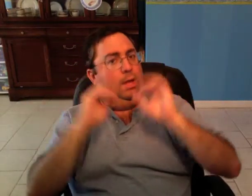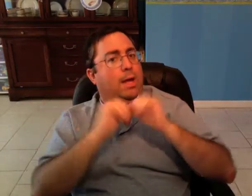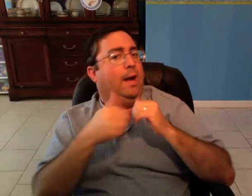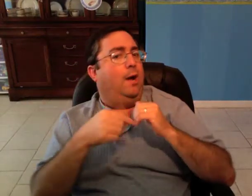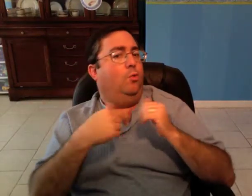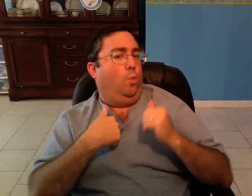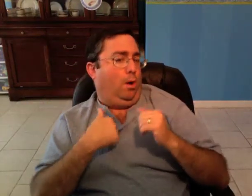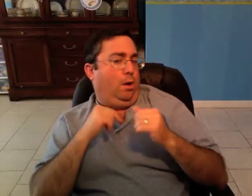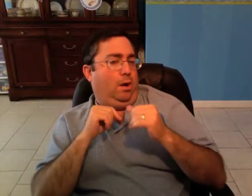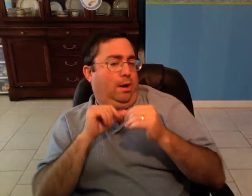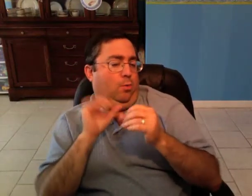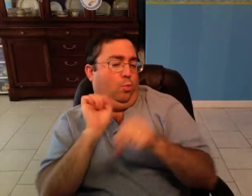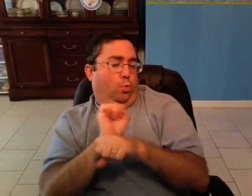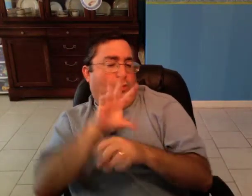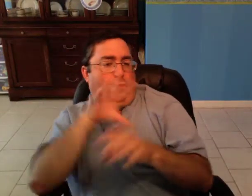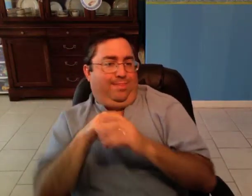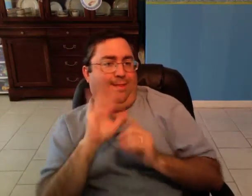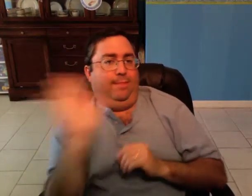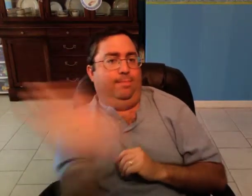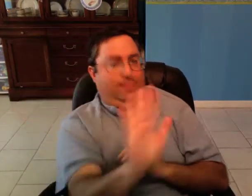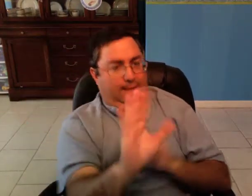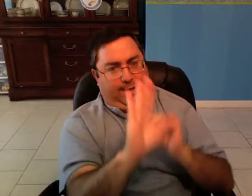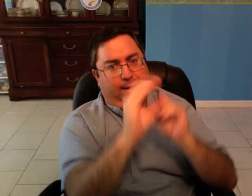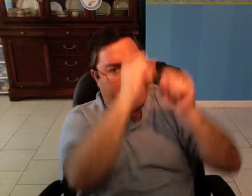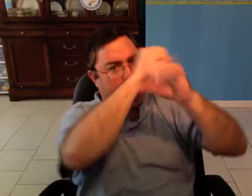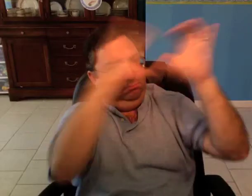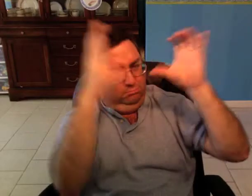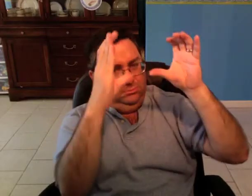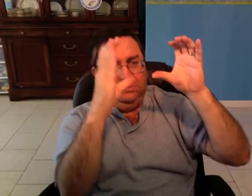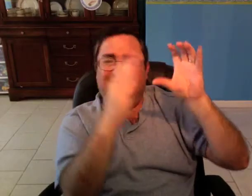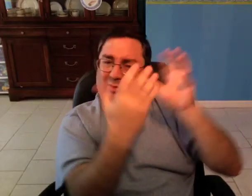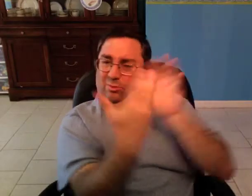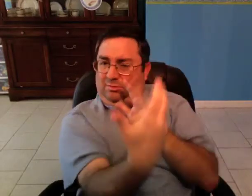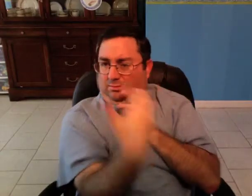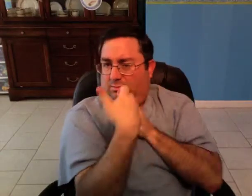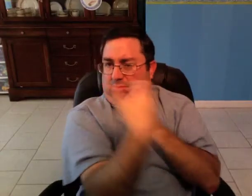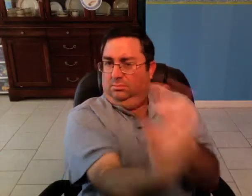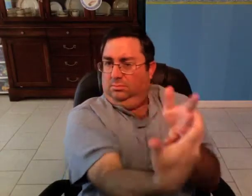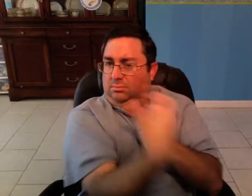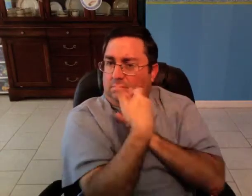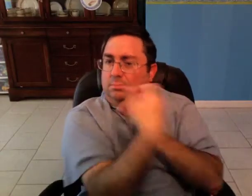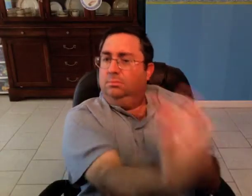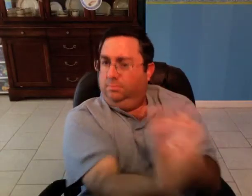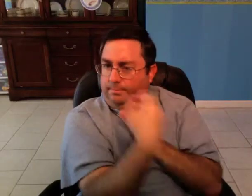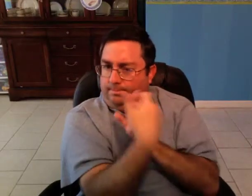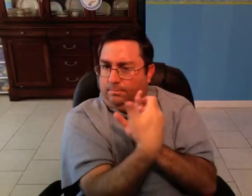And how do I work within their conceptualizations? So it's a "negotiated" process.